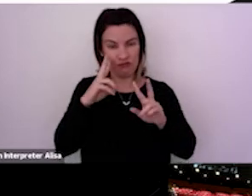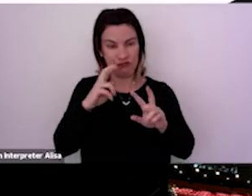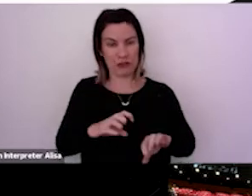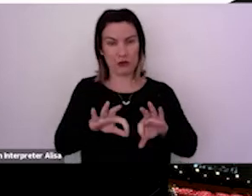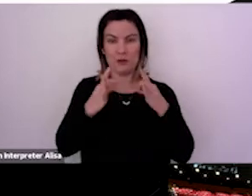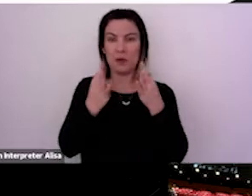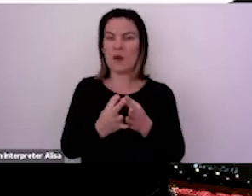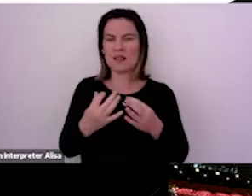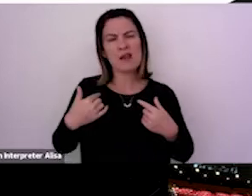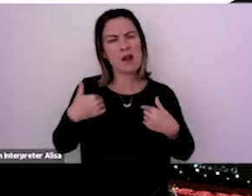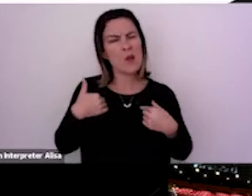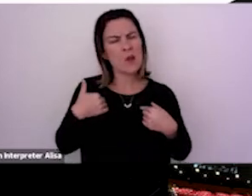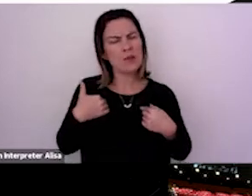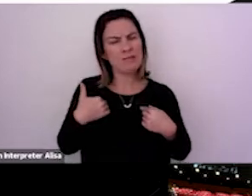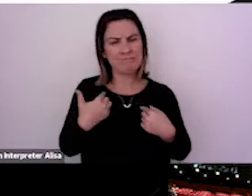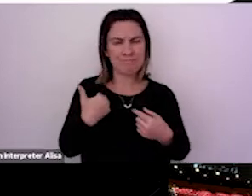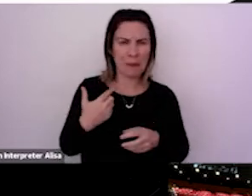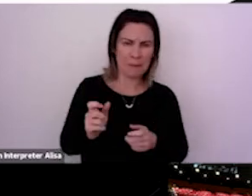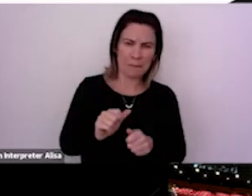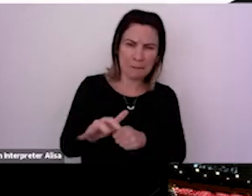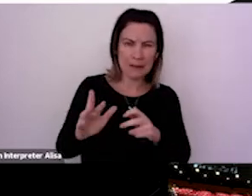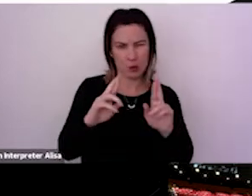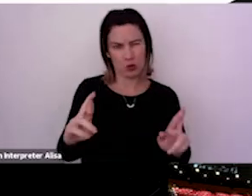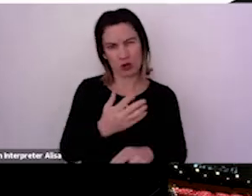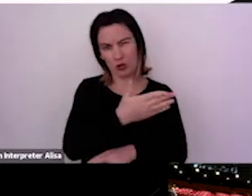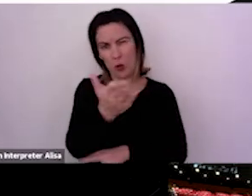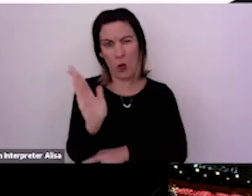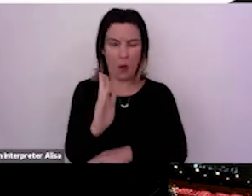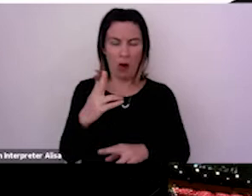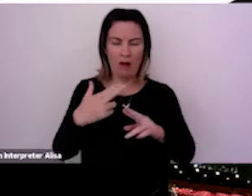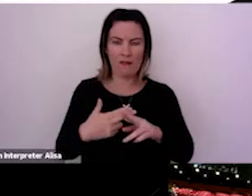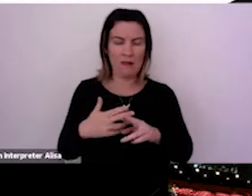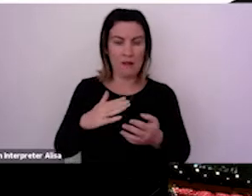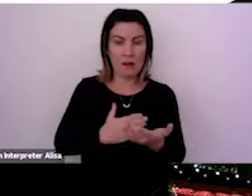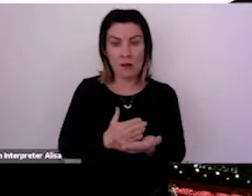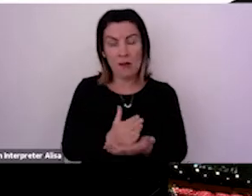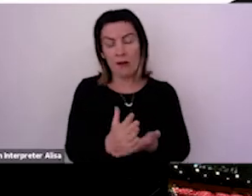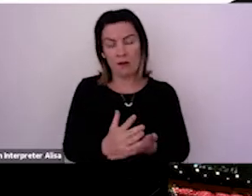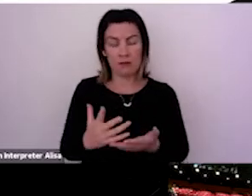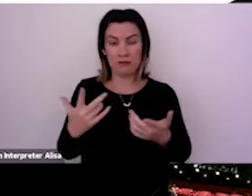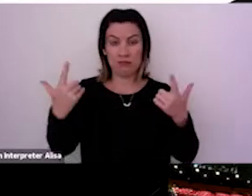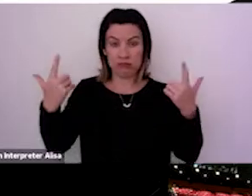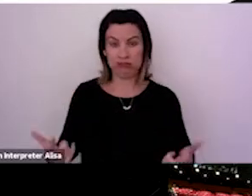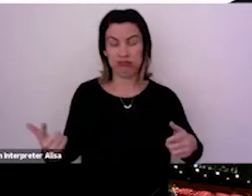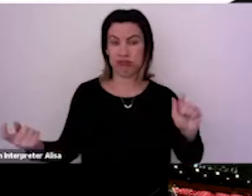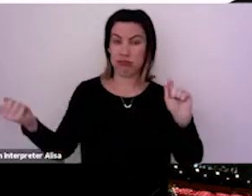wishes, as you navigate the seemingly endless changes that we are faced we on a personal